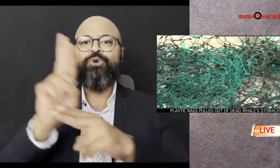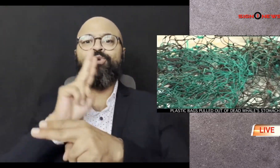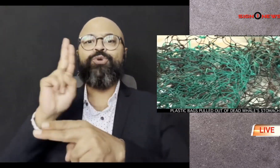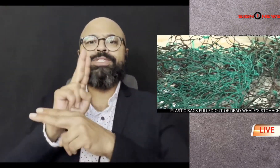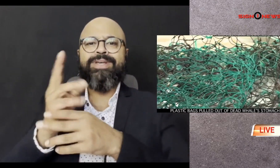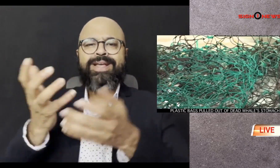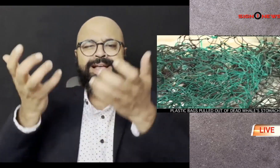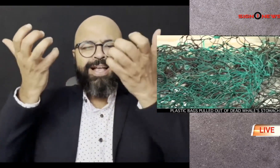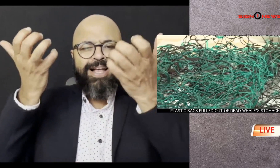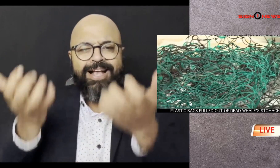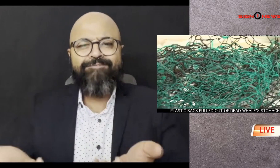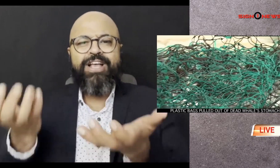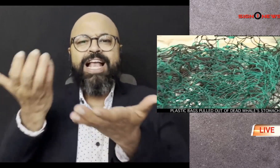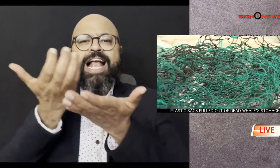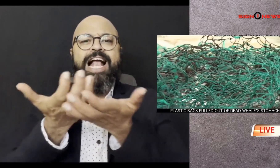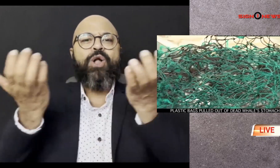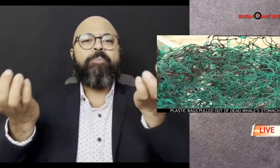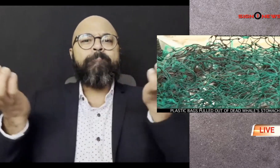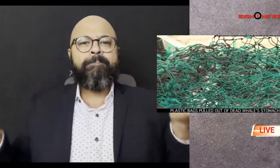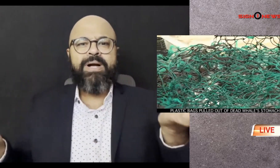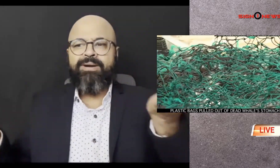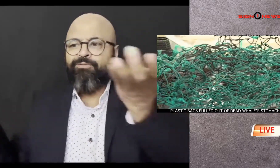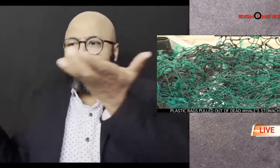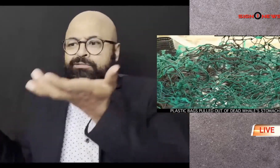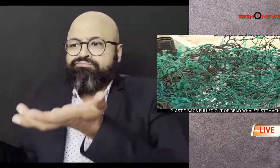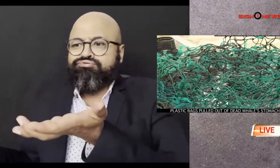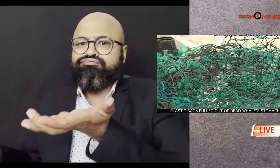Cruz used heavy equipment to bring the whale onto the beach over the weekend.